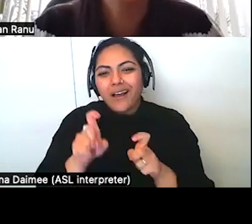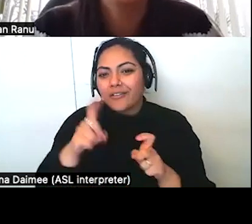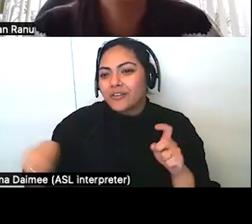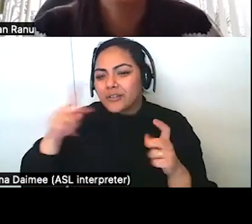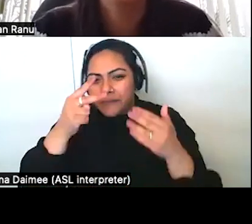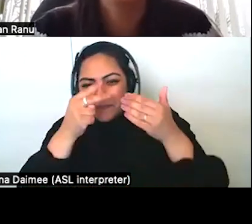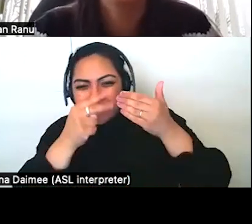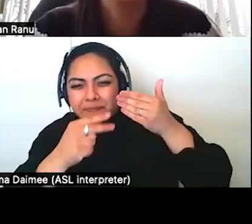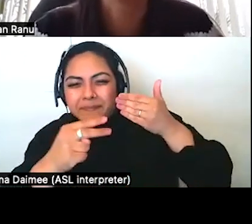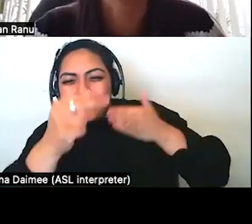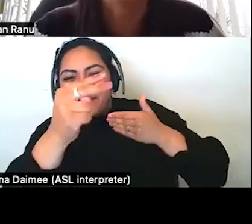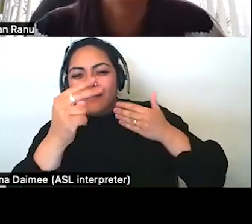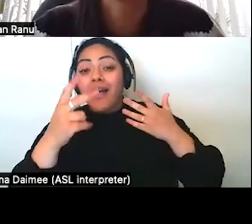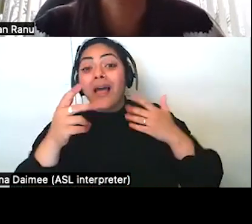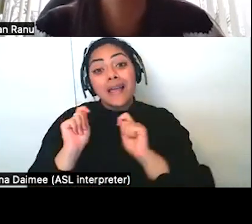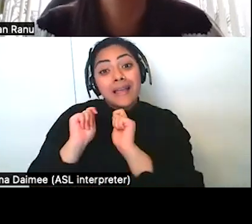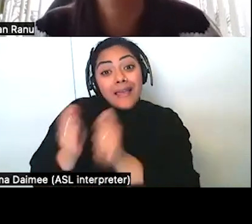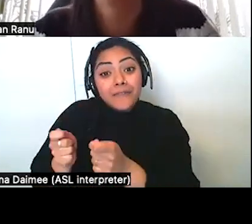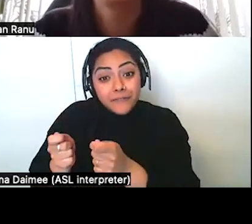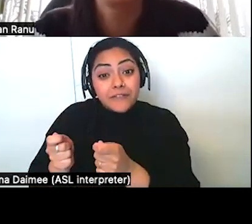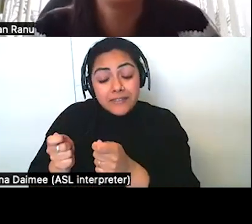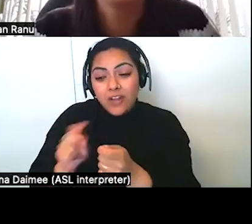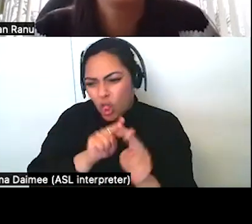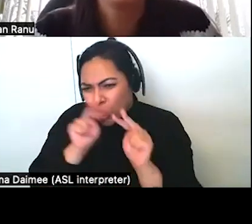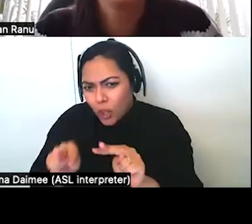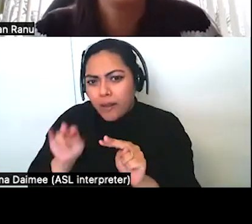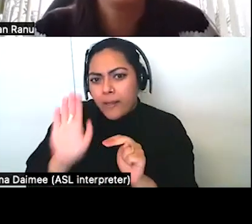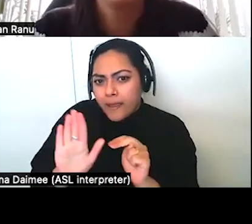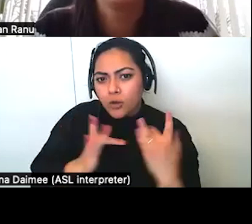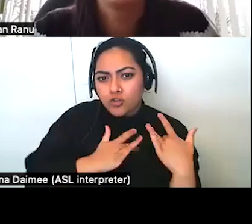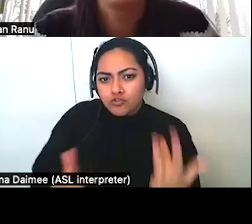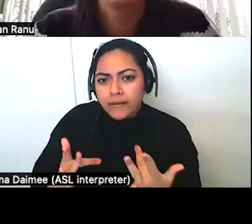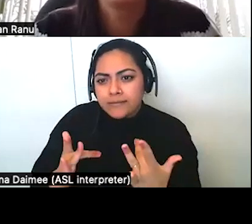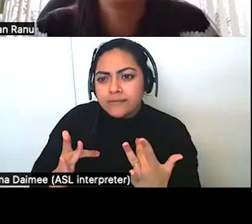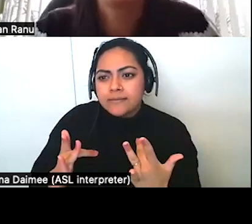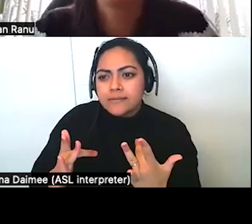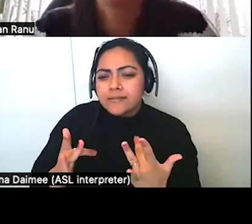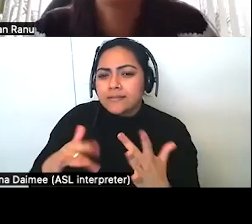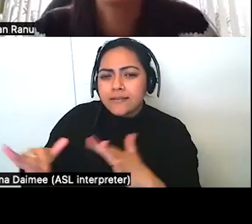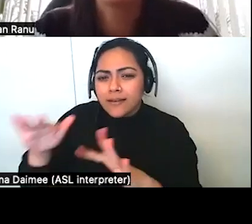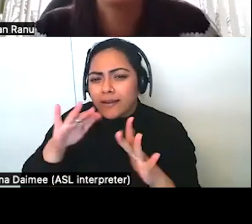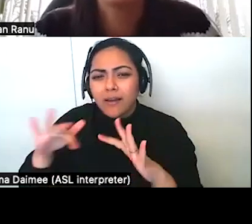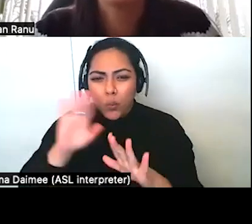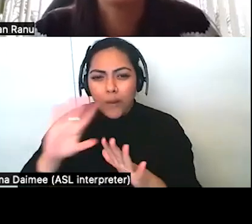what gift is doing. There's still more to come. Monique: Yeah, I think that's a great point for